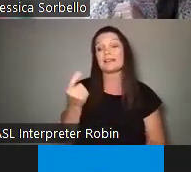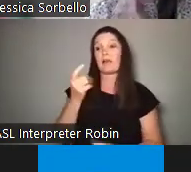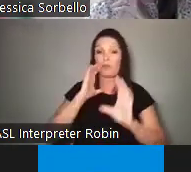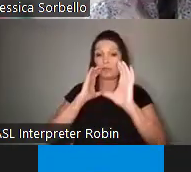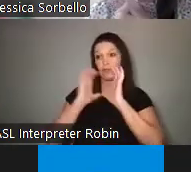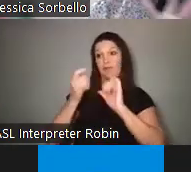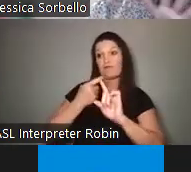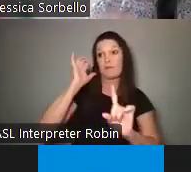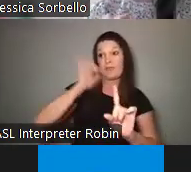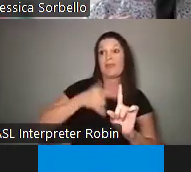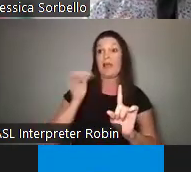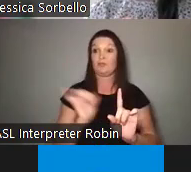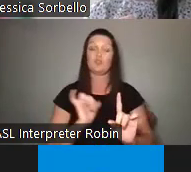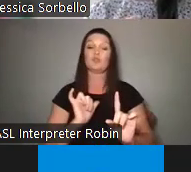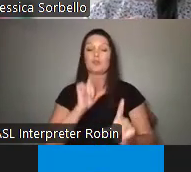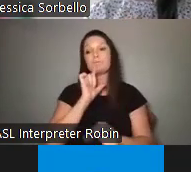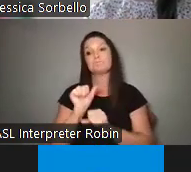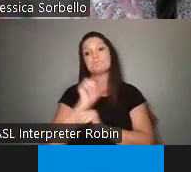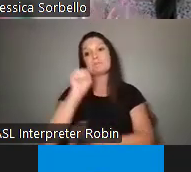way to make those connections.